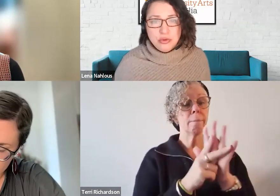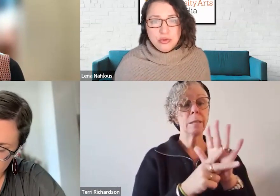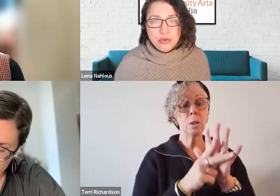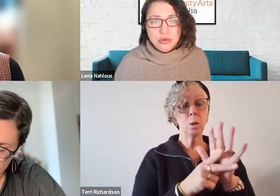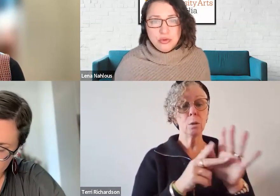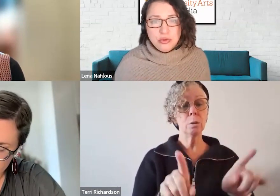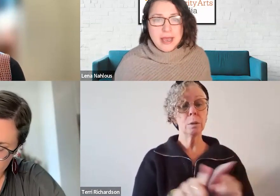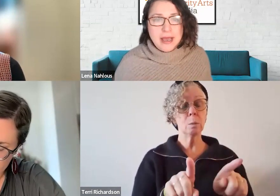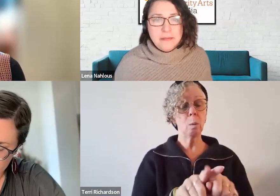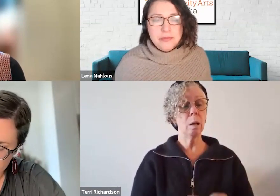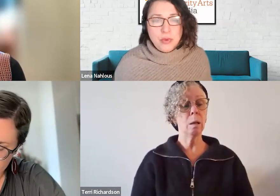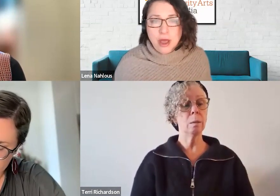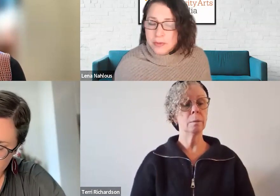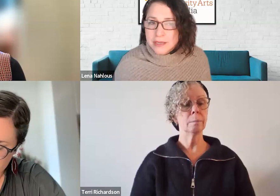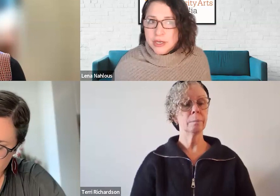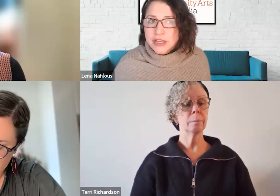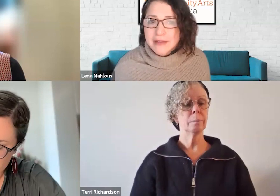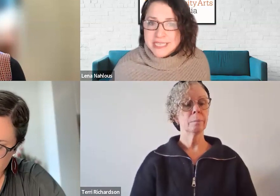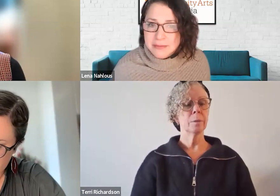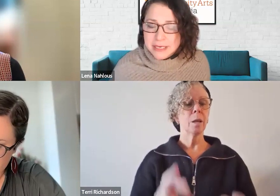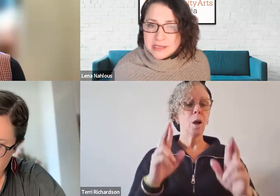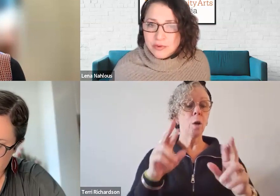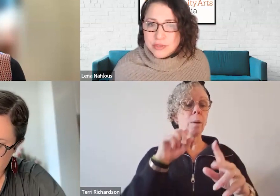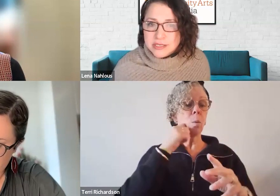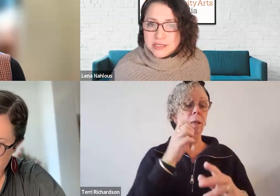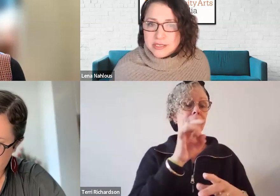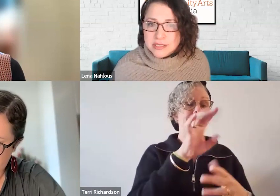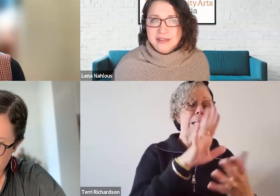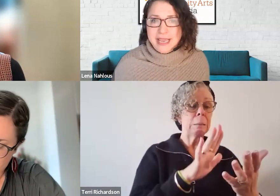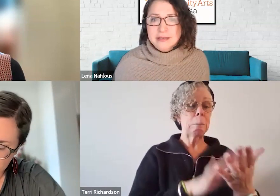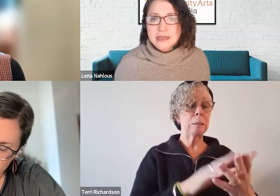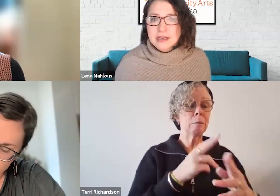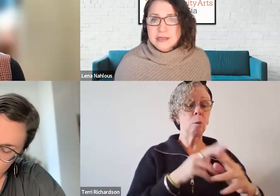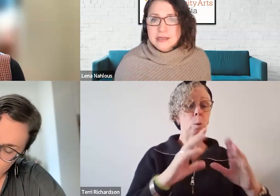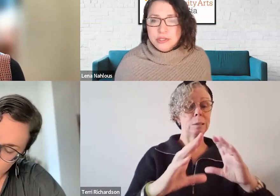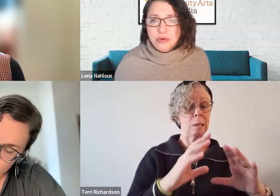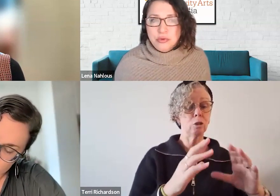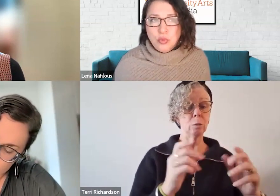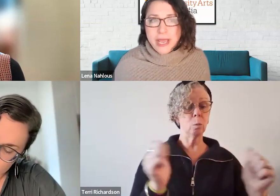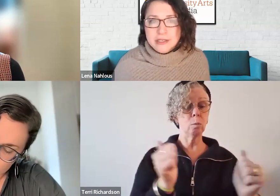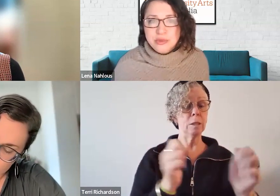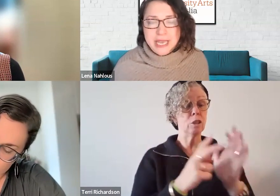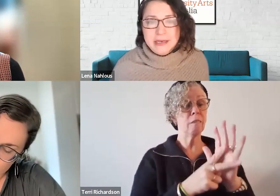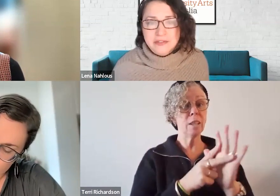We're hoping that we're going to have ten minutes for discussion at the end, so don't wait till the end.